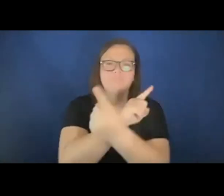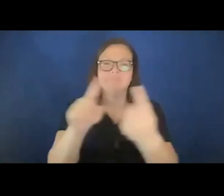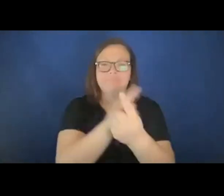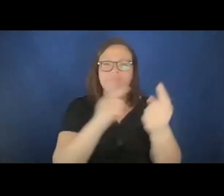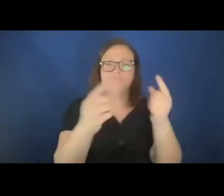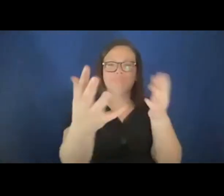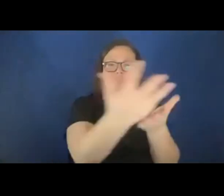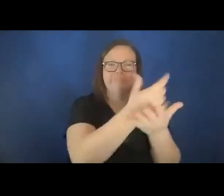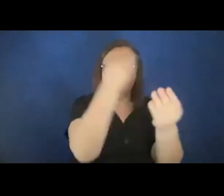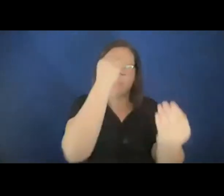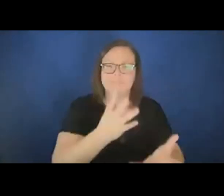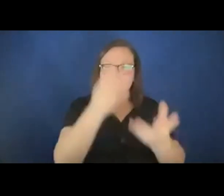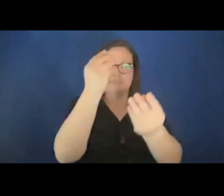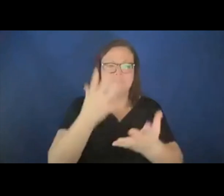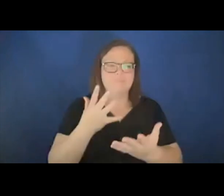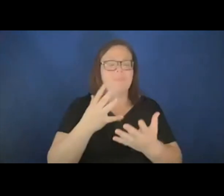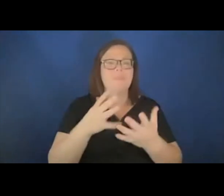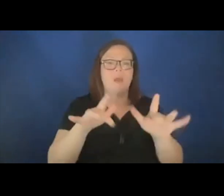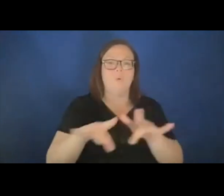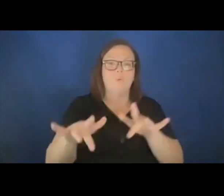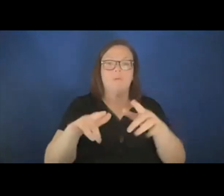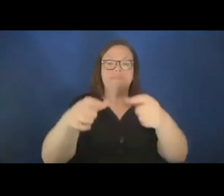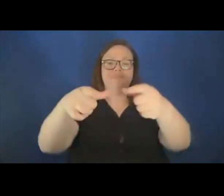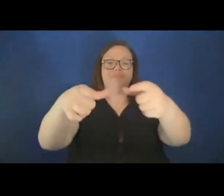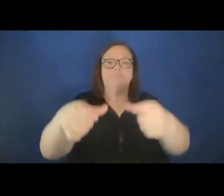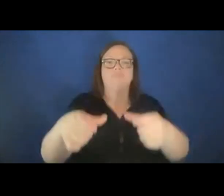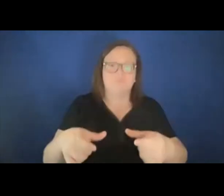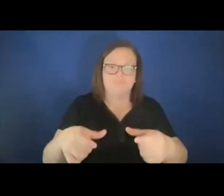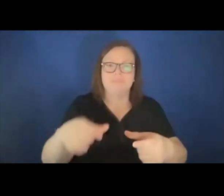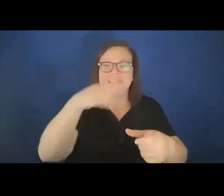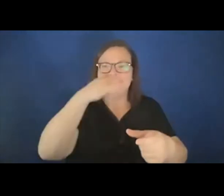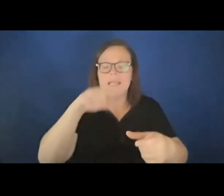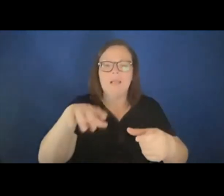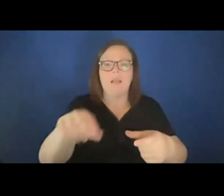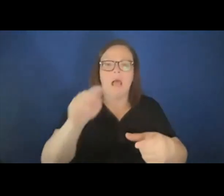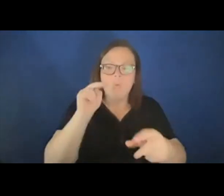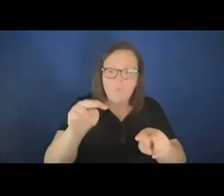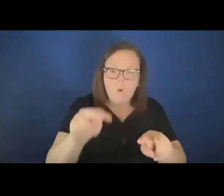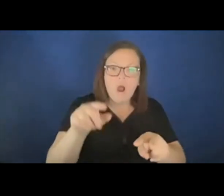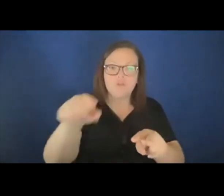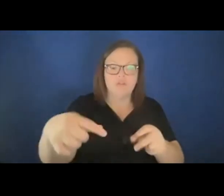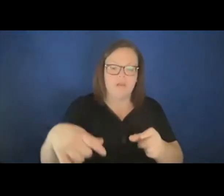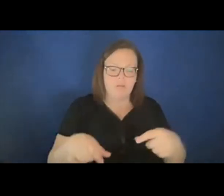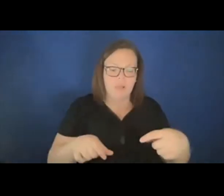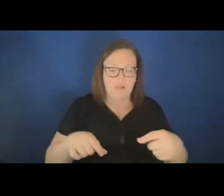I place a tape recorder at the edge of a child’s stroller and watch her position it between her teeth